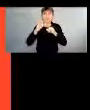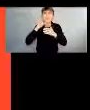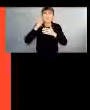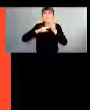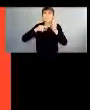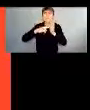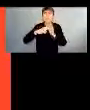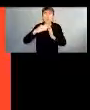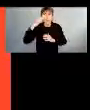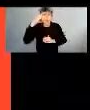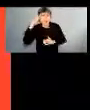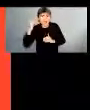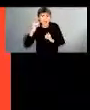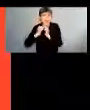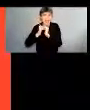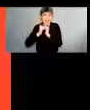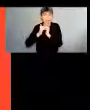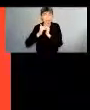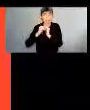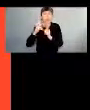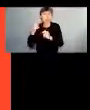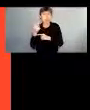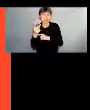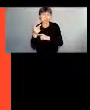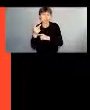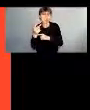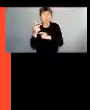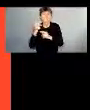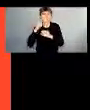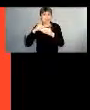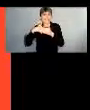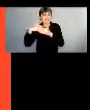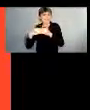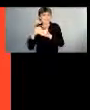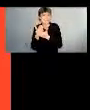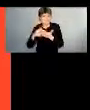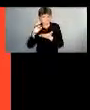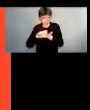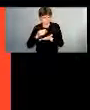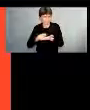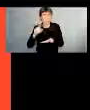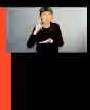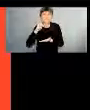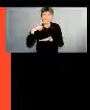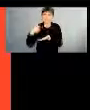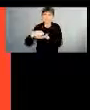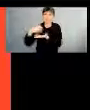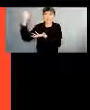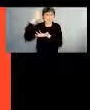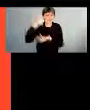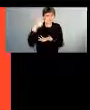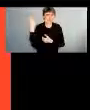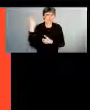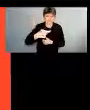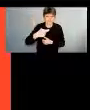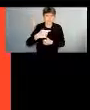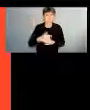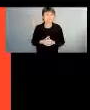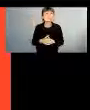sections. These are the specific question you’ll be